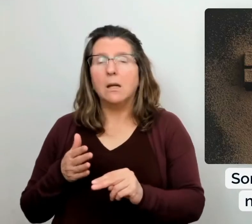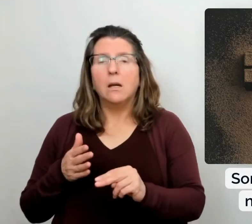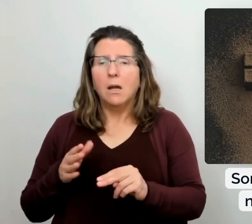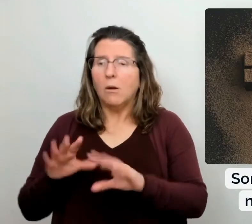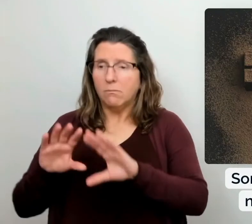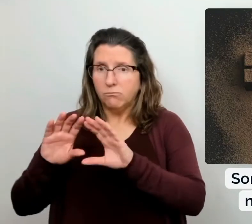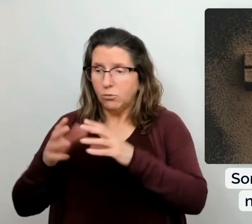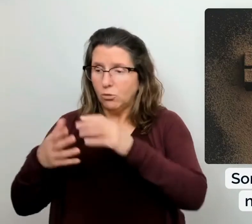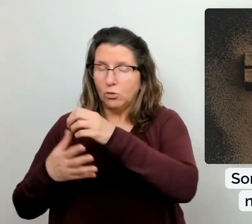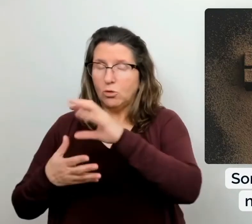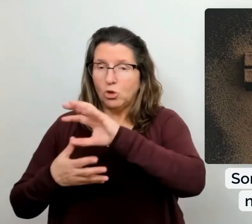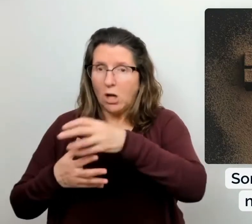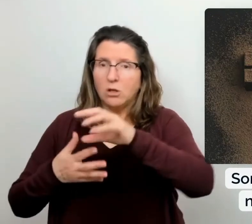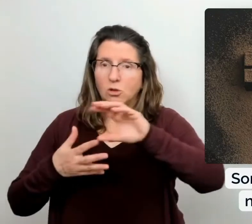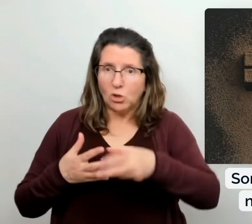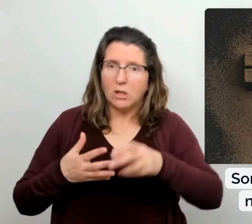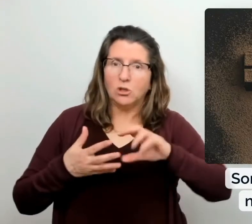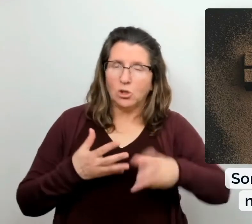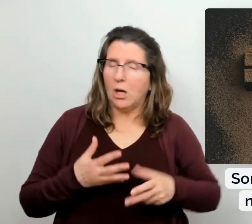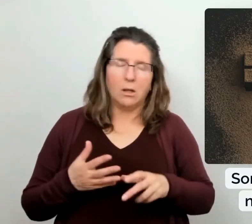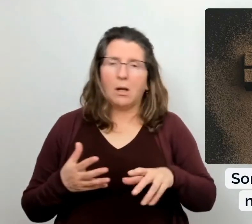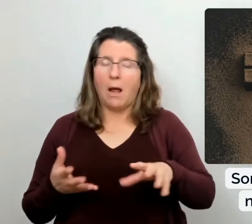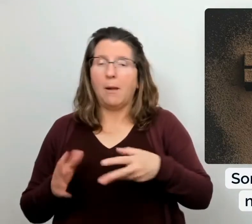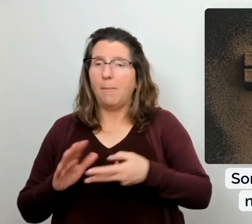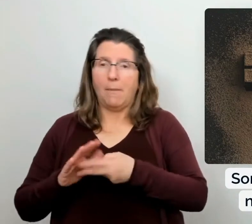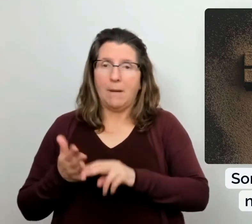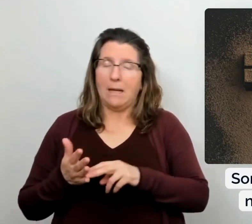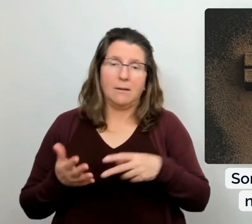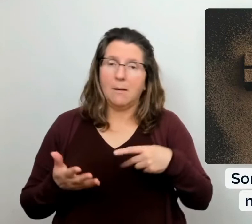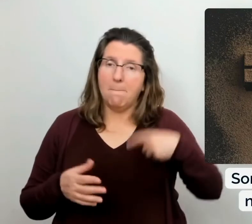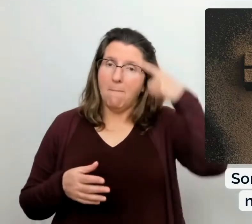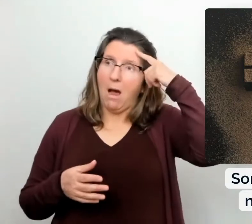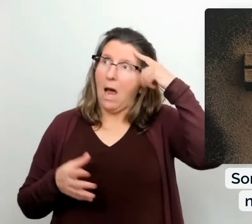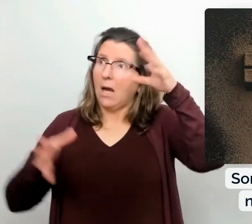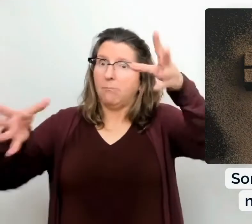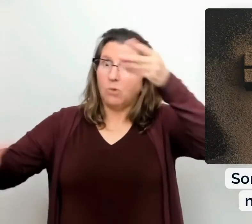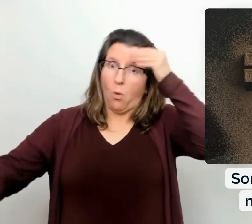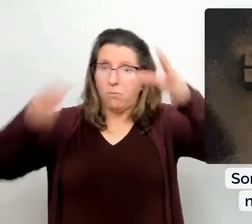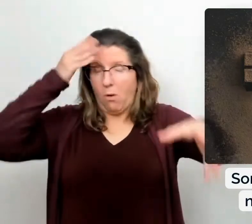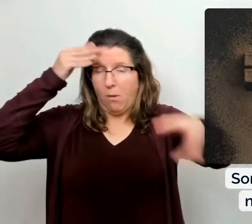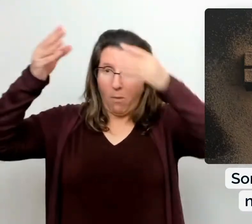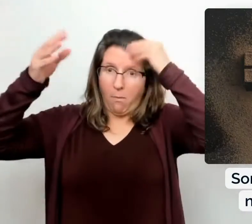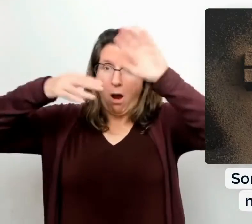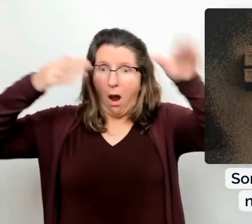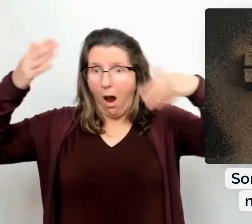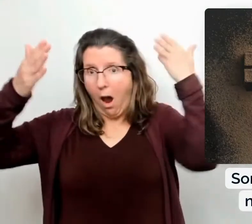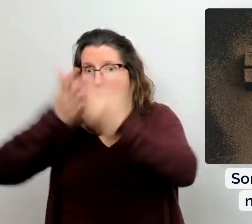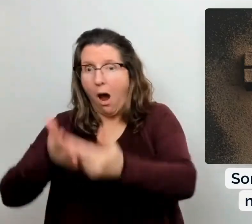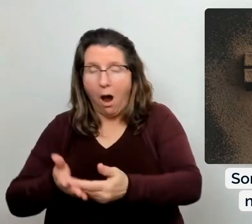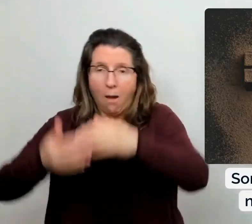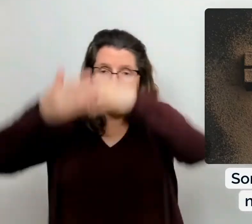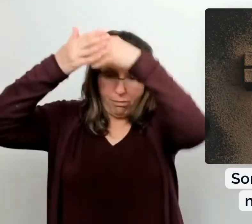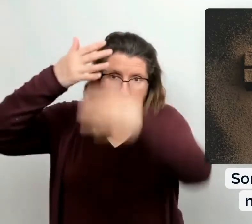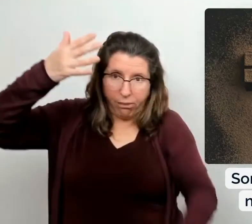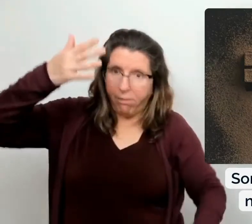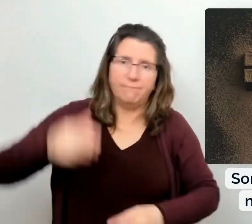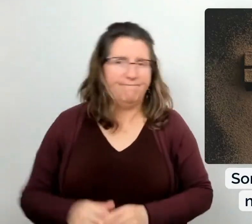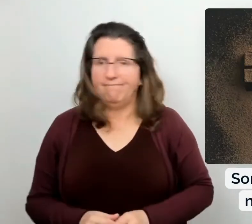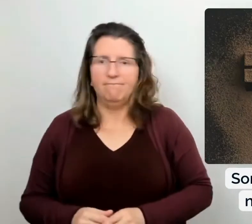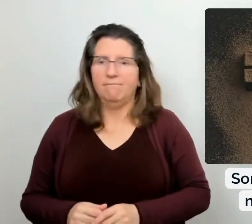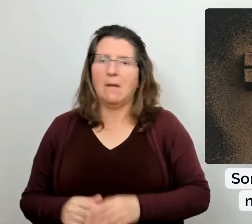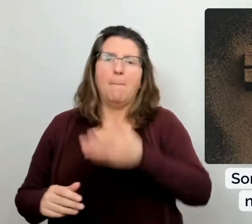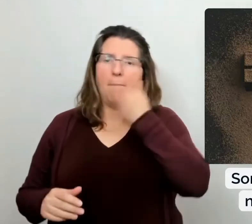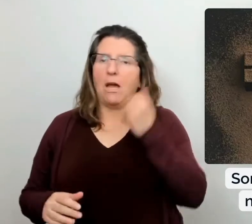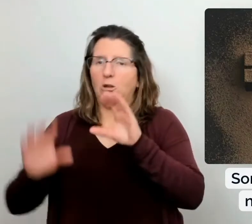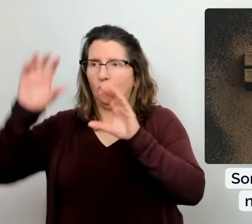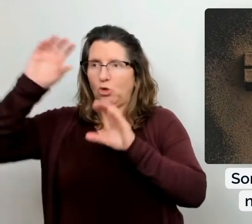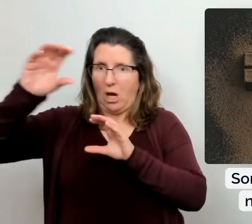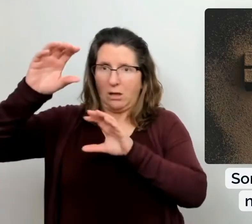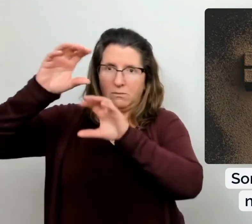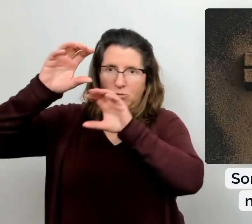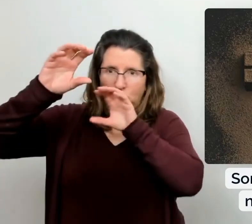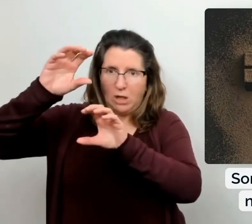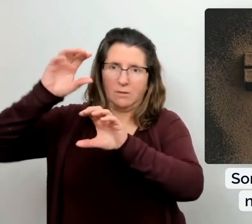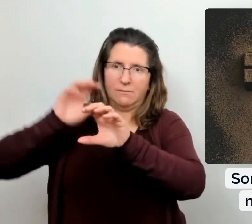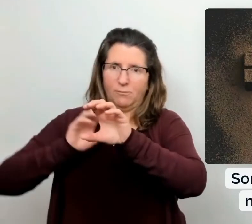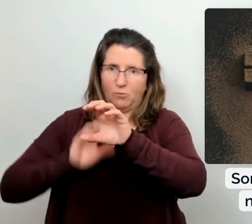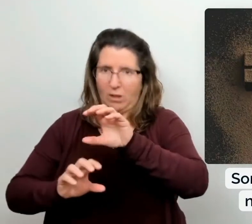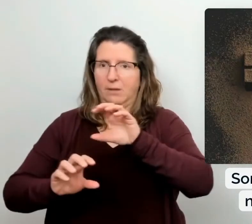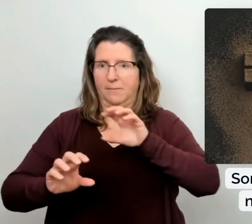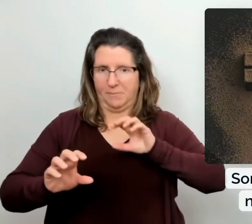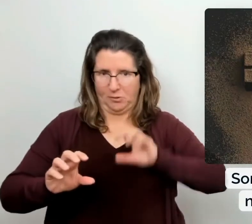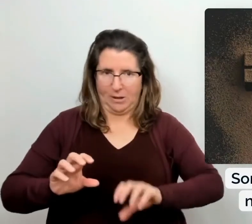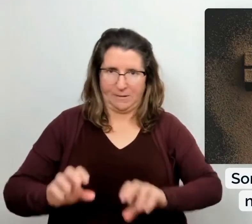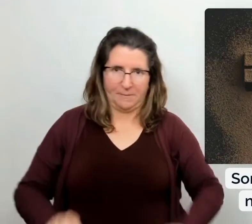Sometimes I chunk my note-taking. If the information is lengthy, then I'll try to organize it in chunks.